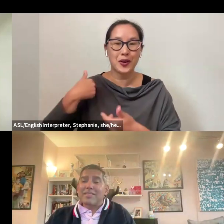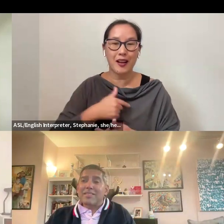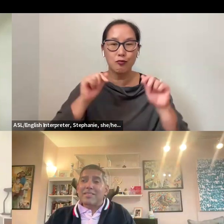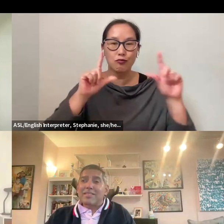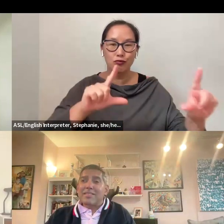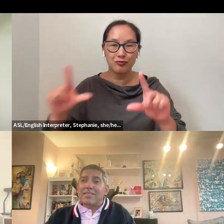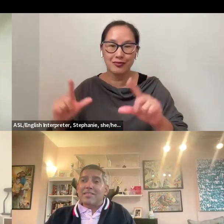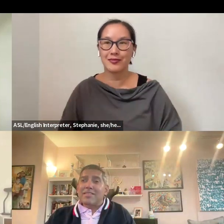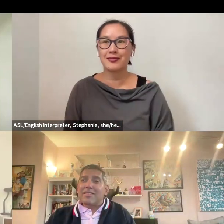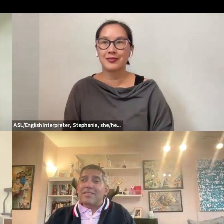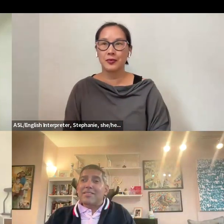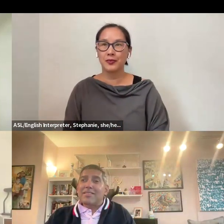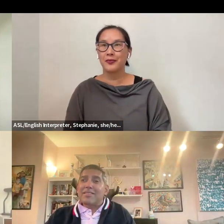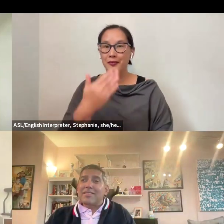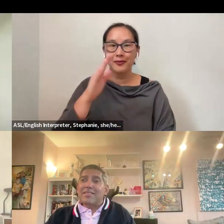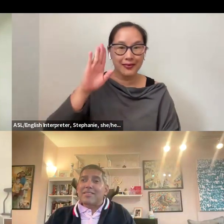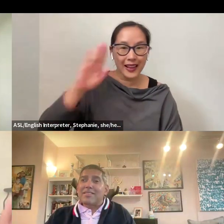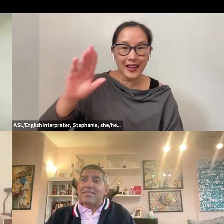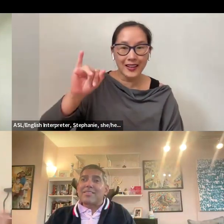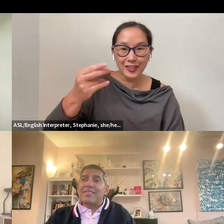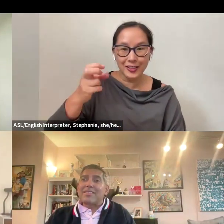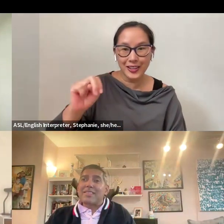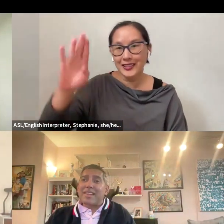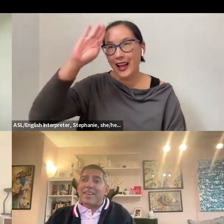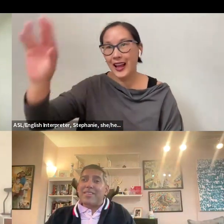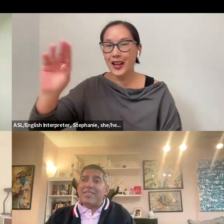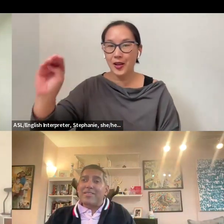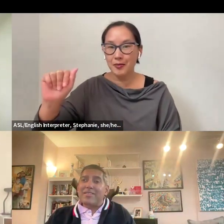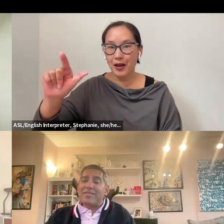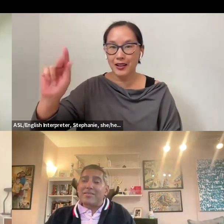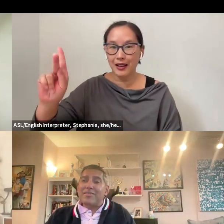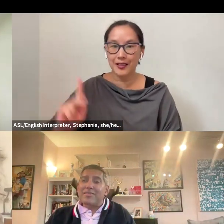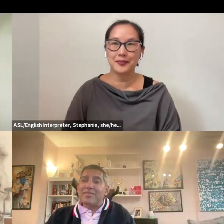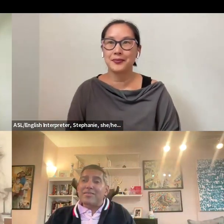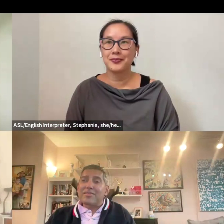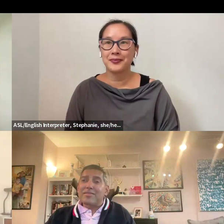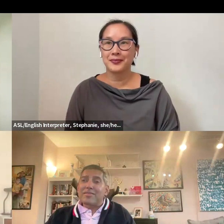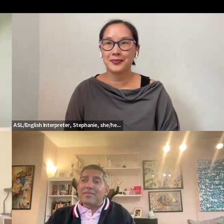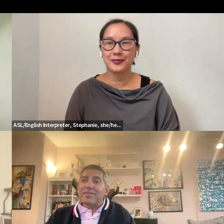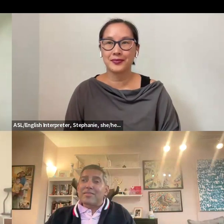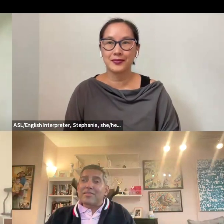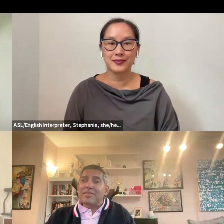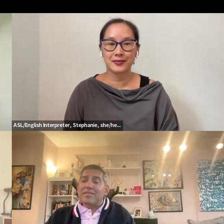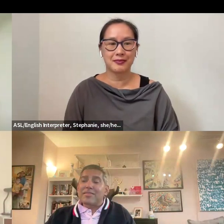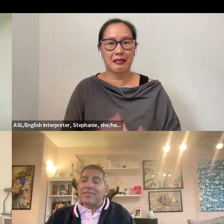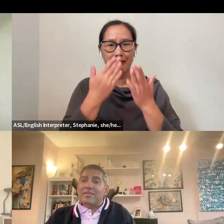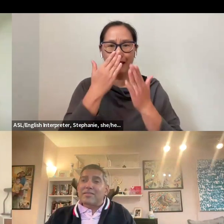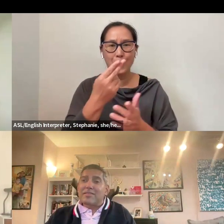Hello, Jason. Hello, Malak. So thank you both for being here.